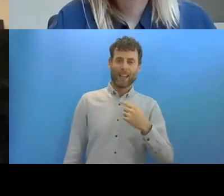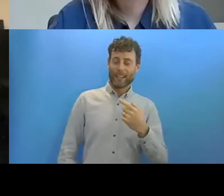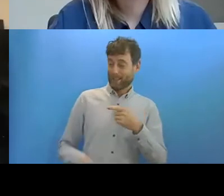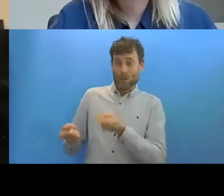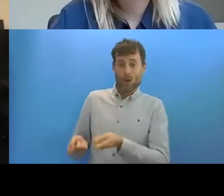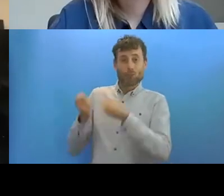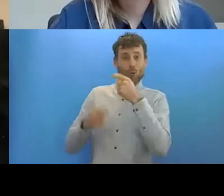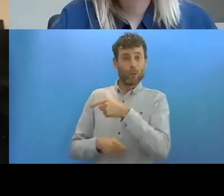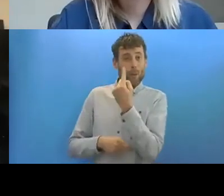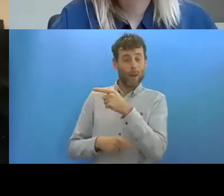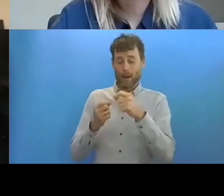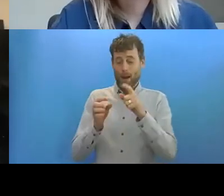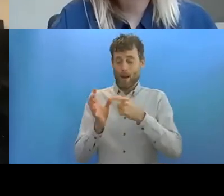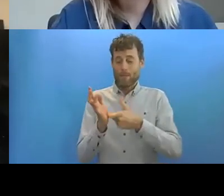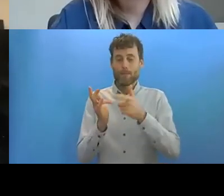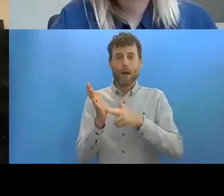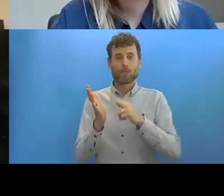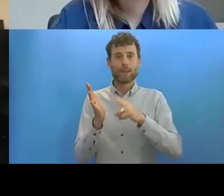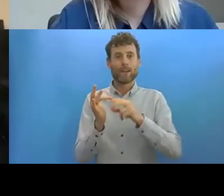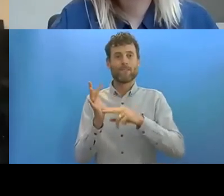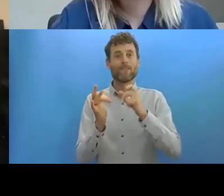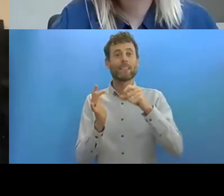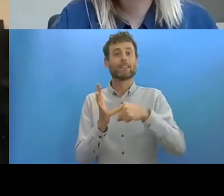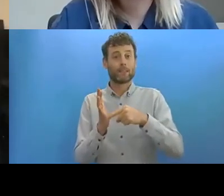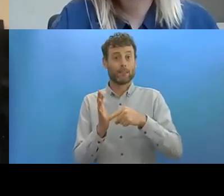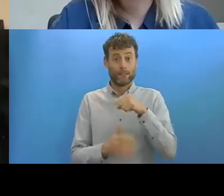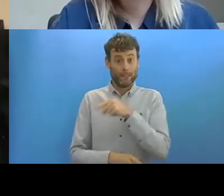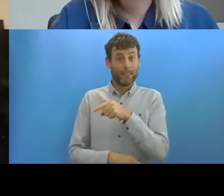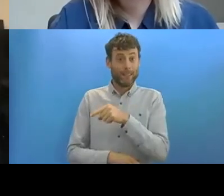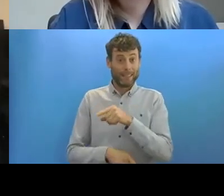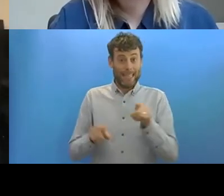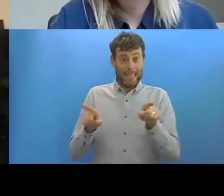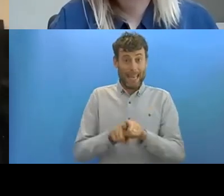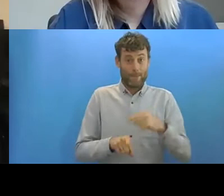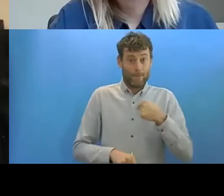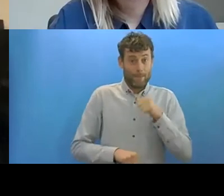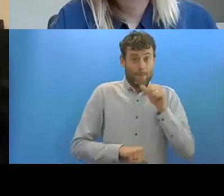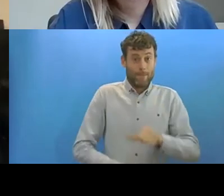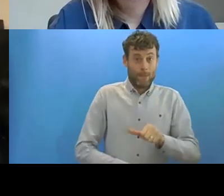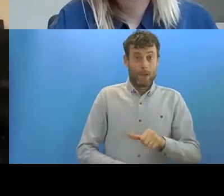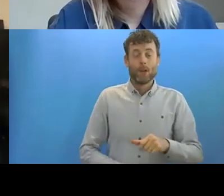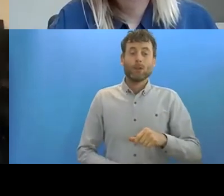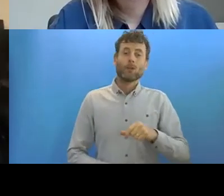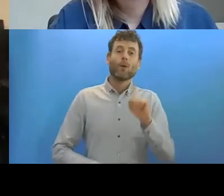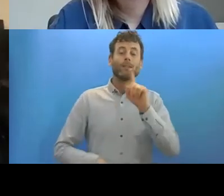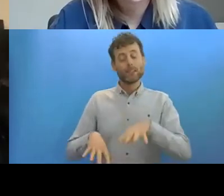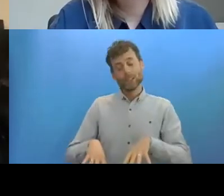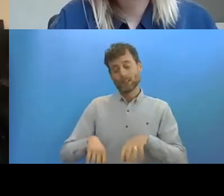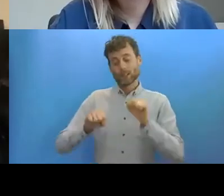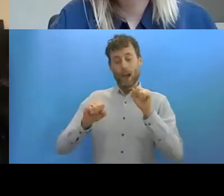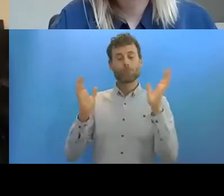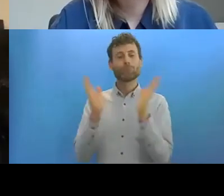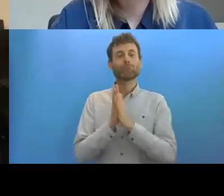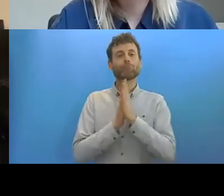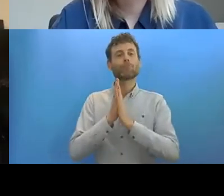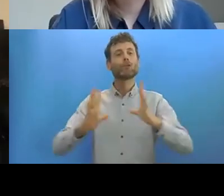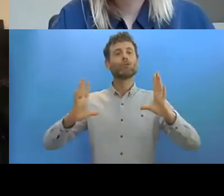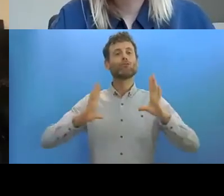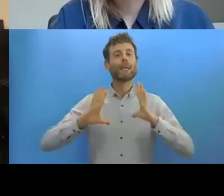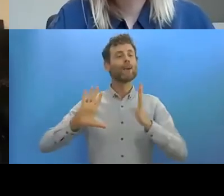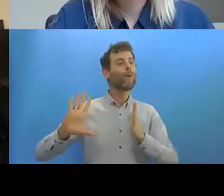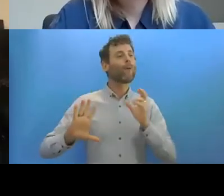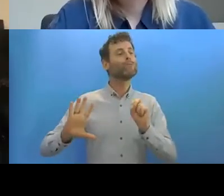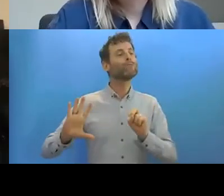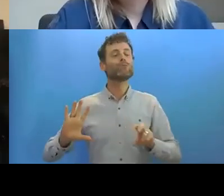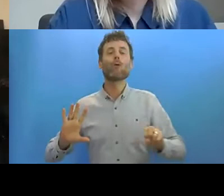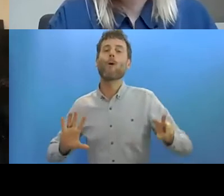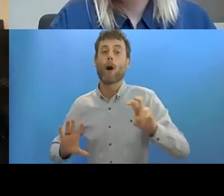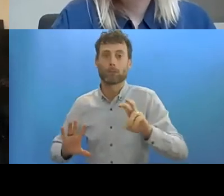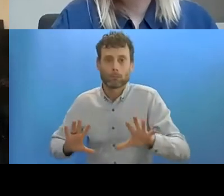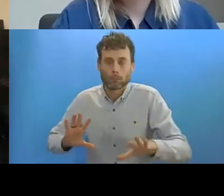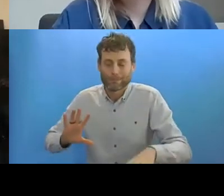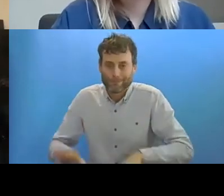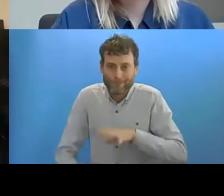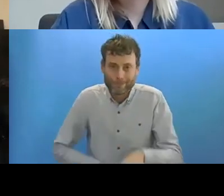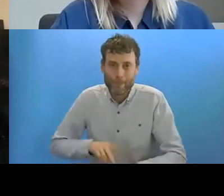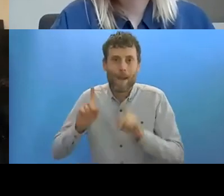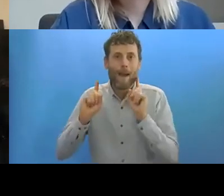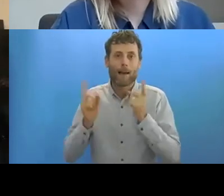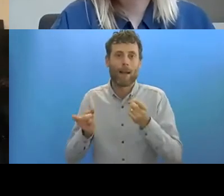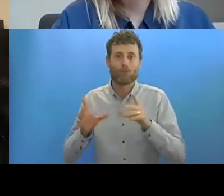Fantastic. I think one of mine is the same as one you have already mentioned, so Byron Vincent, I think for a lot of artists it was that they had created something,